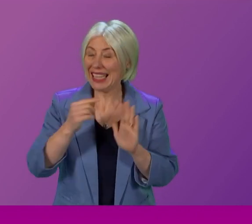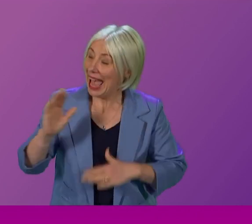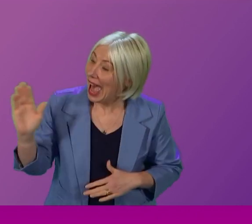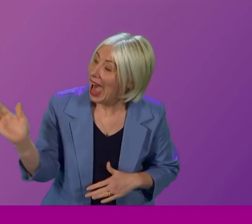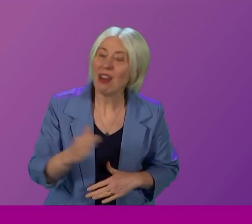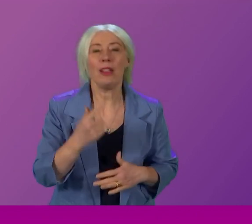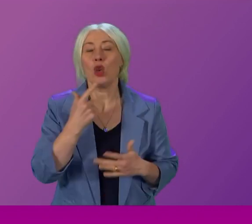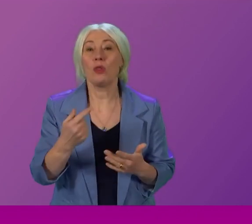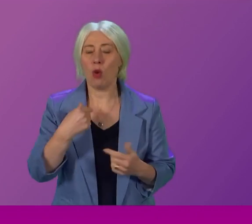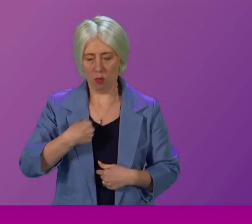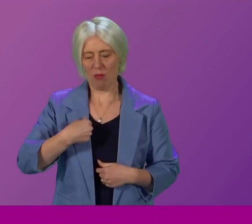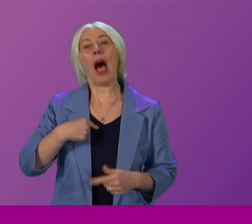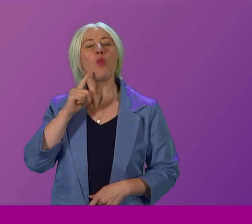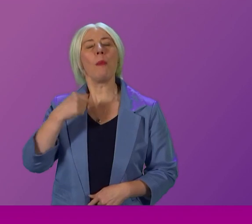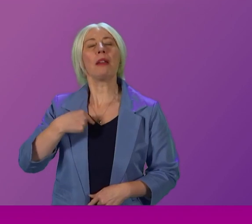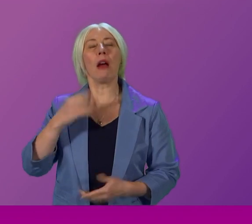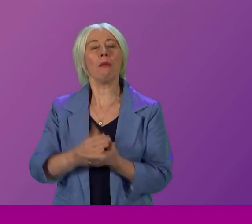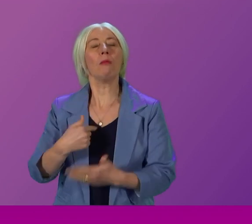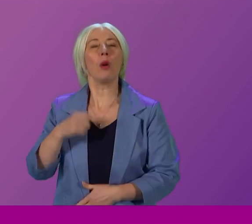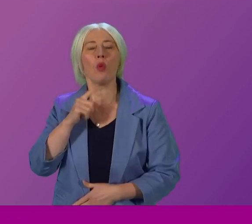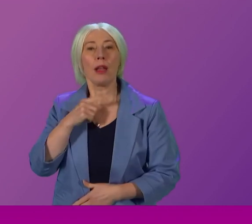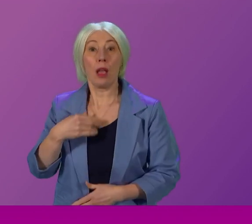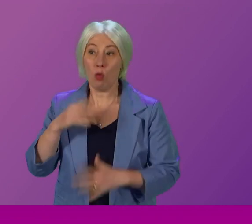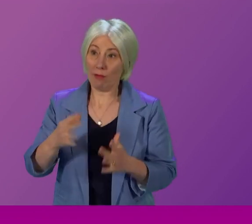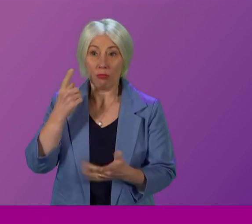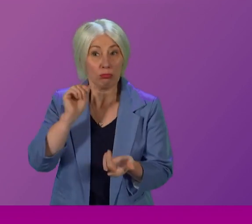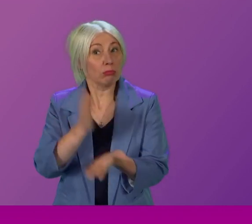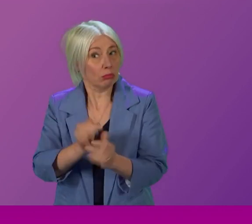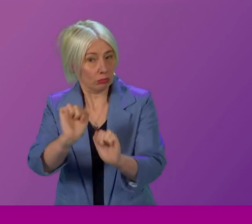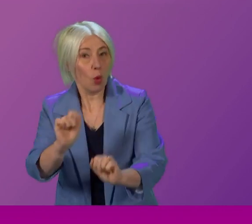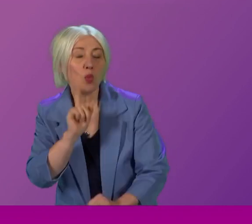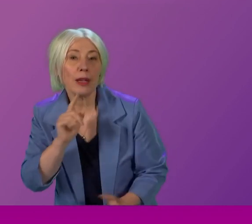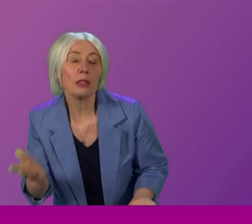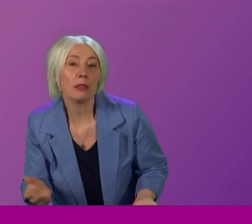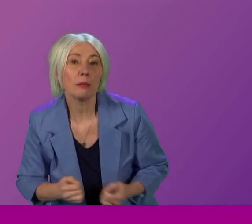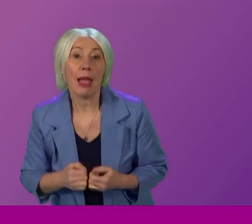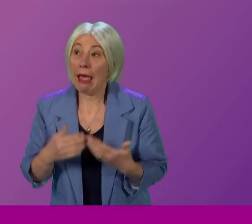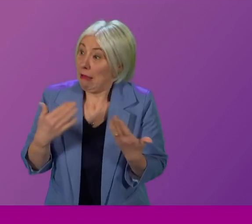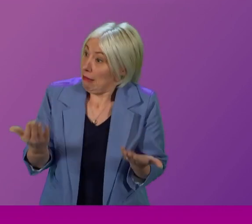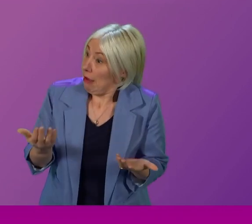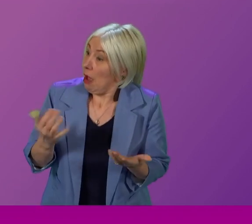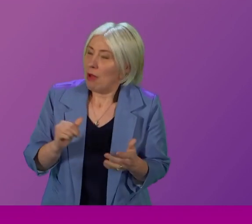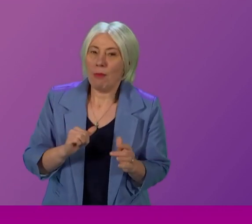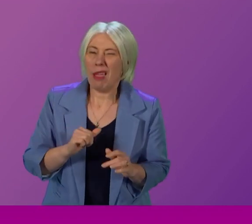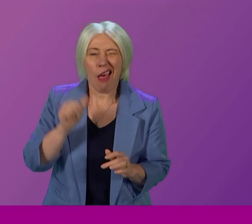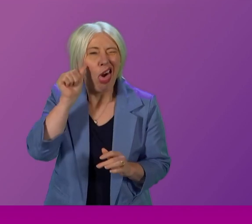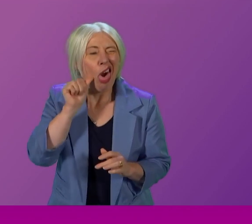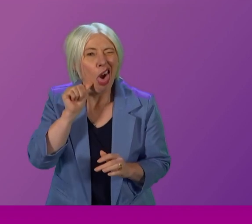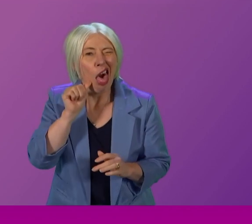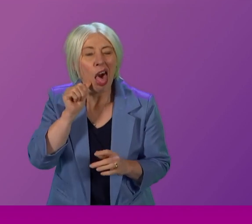claims to be a woman must be considered a woman, even if they are a dishonest sex offender with